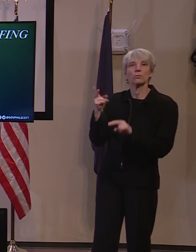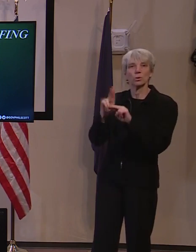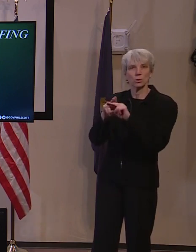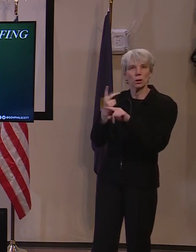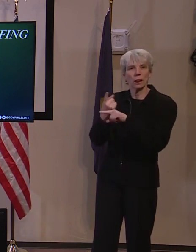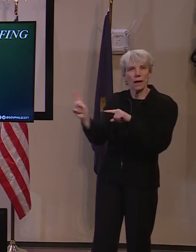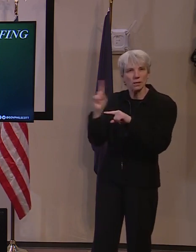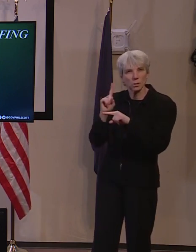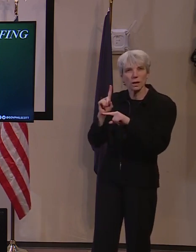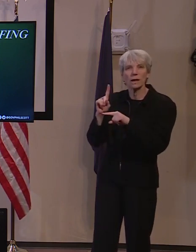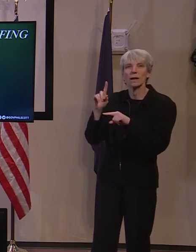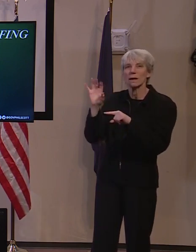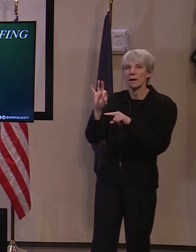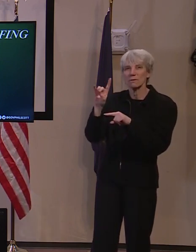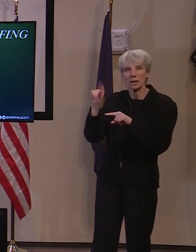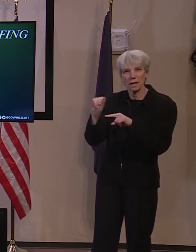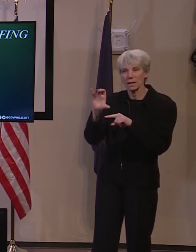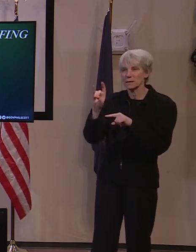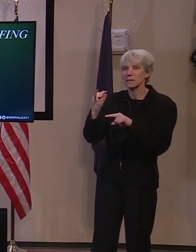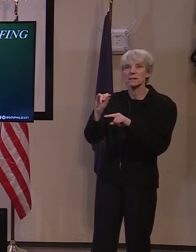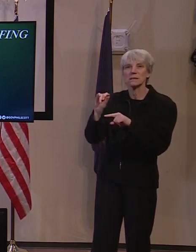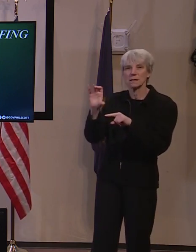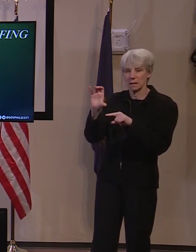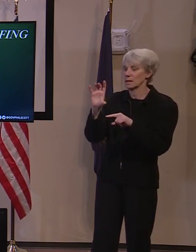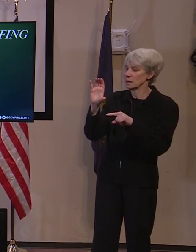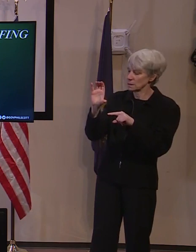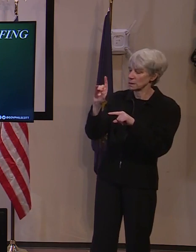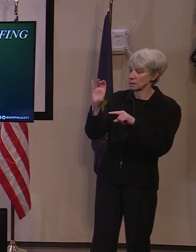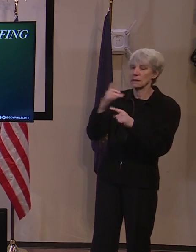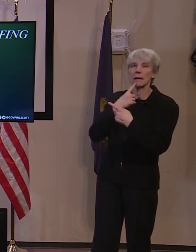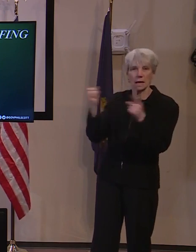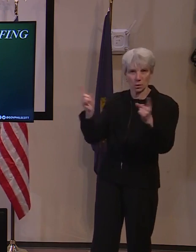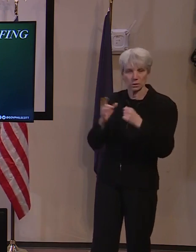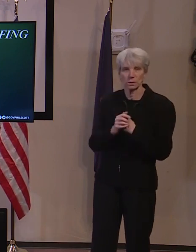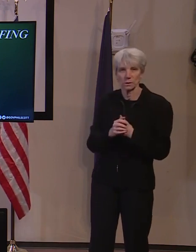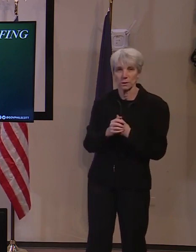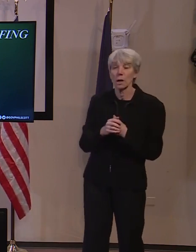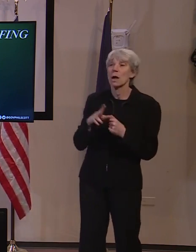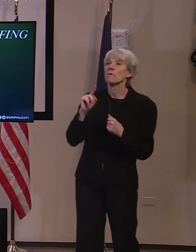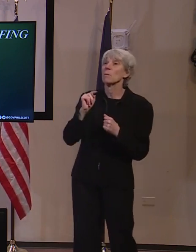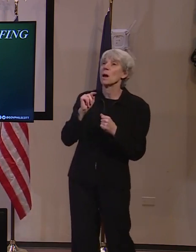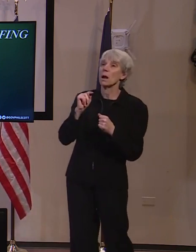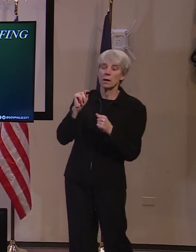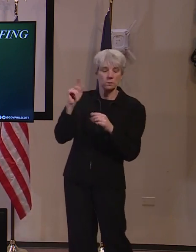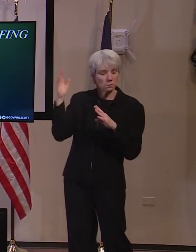we lead the nation and boosters. But that's clearly not enough. At this